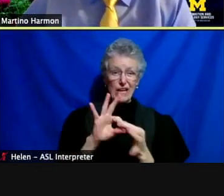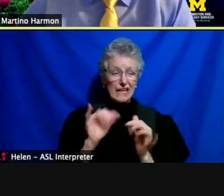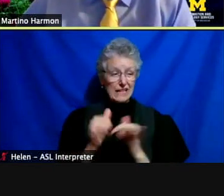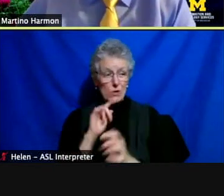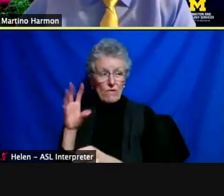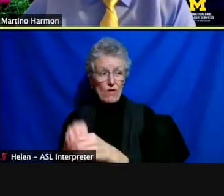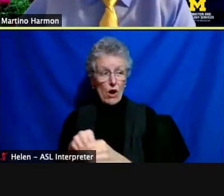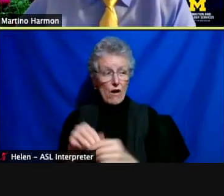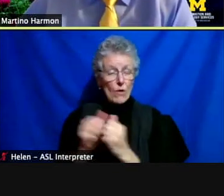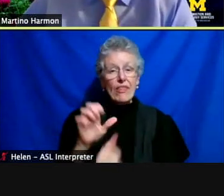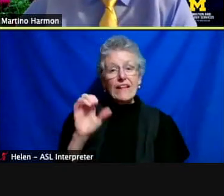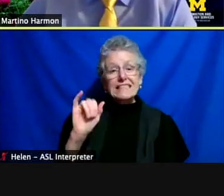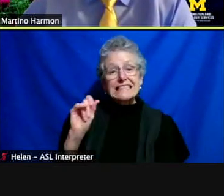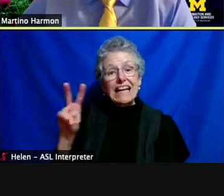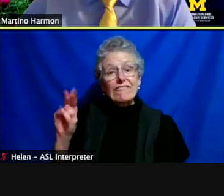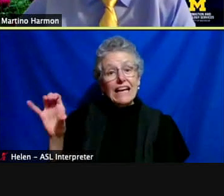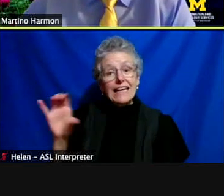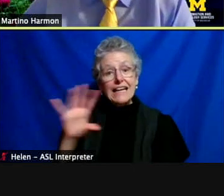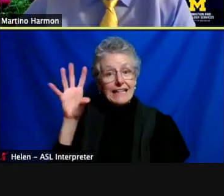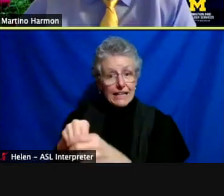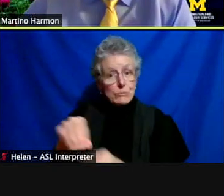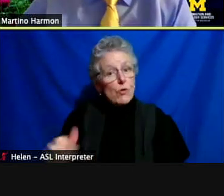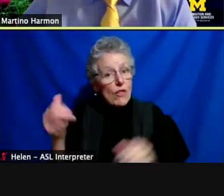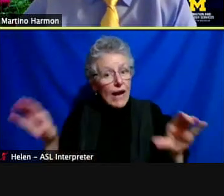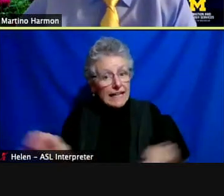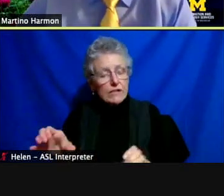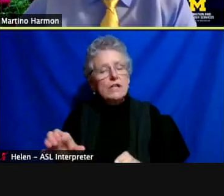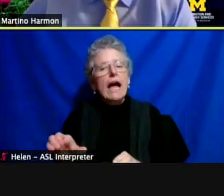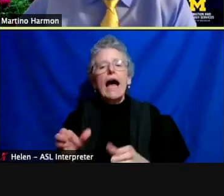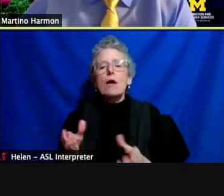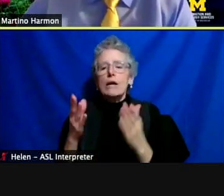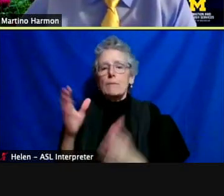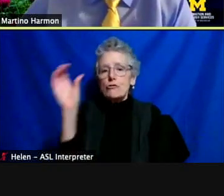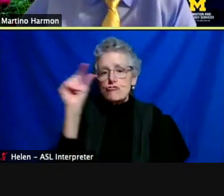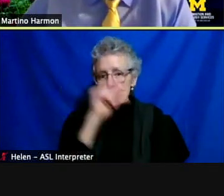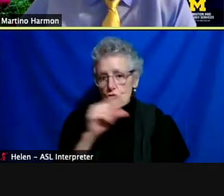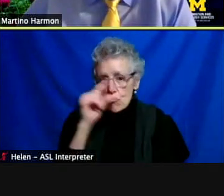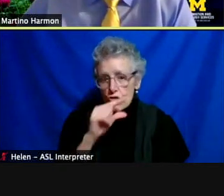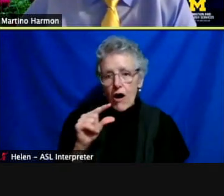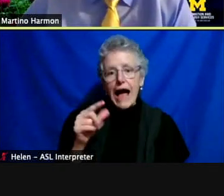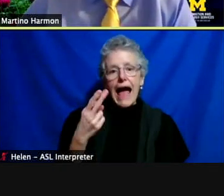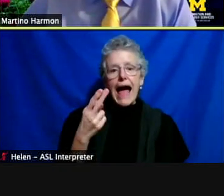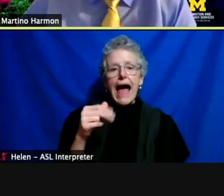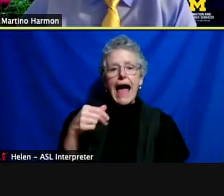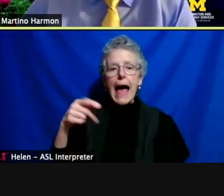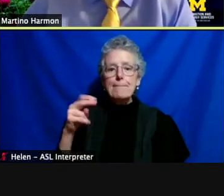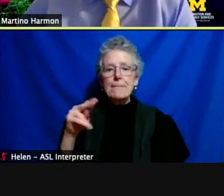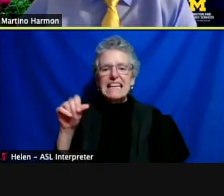or other activities, I recommend you Google happenings at Michigan and start exploring.